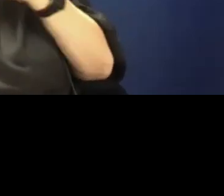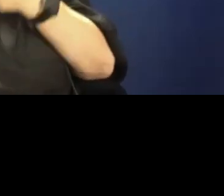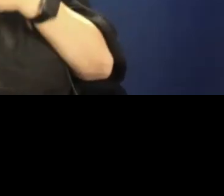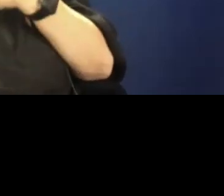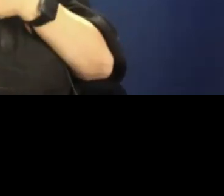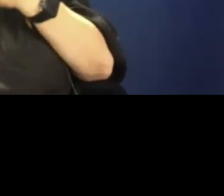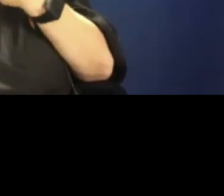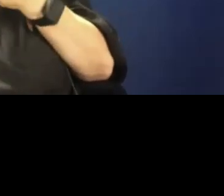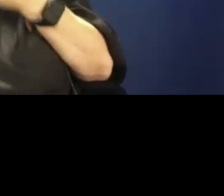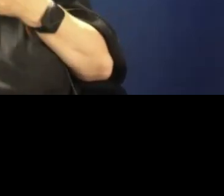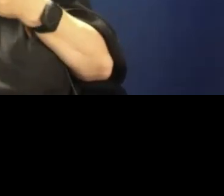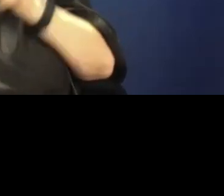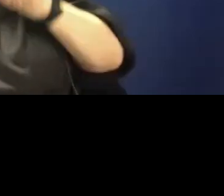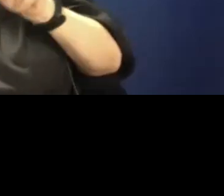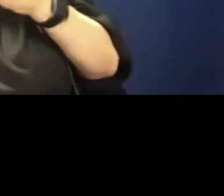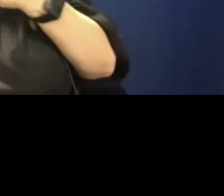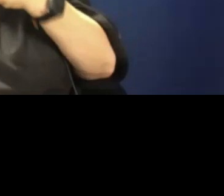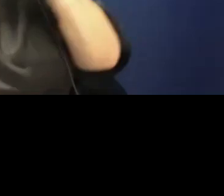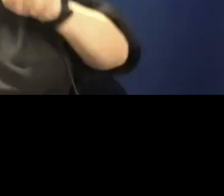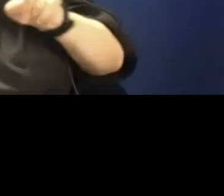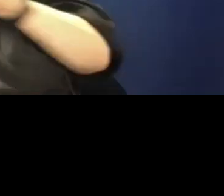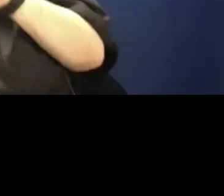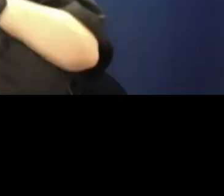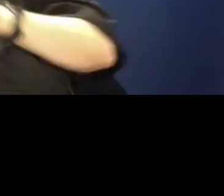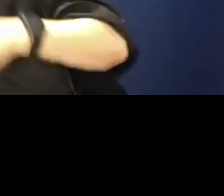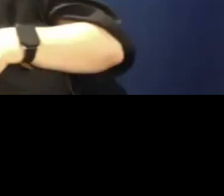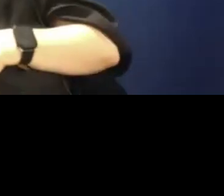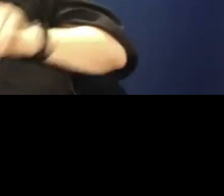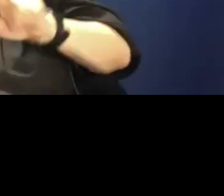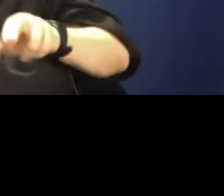to the survey, as well as the legislative report. So all of that will be in our follow-up email.